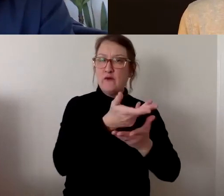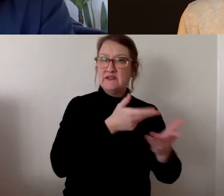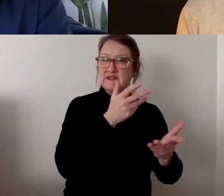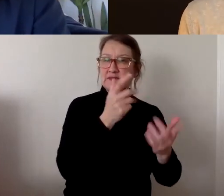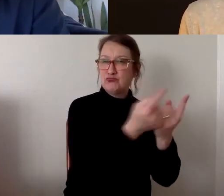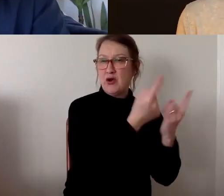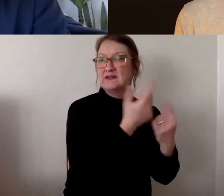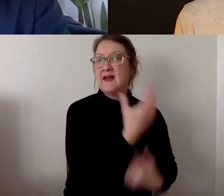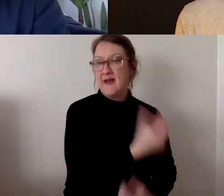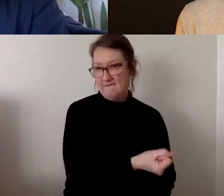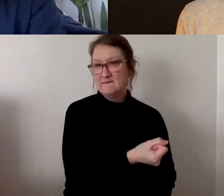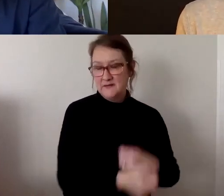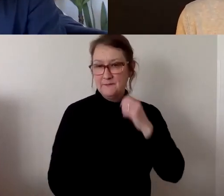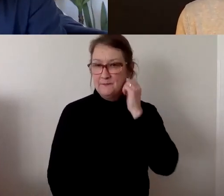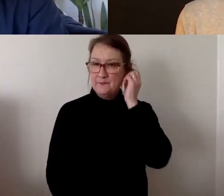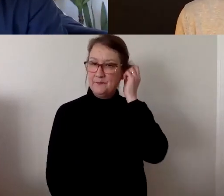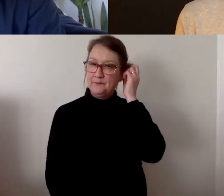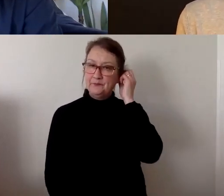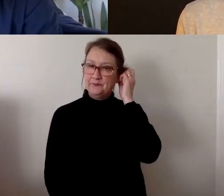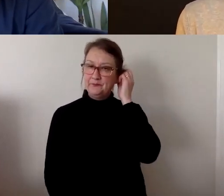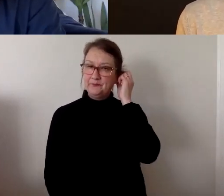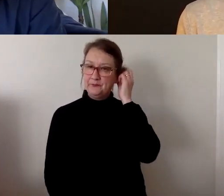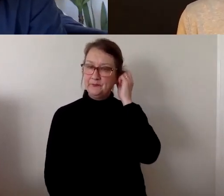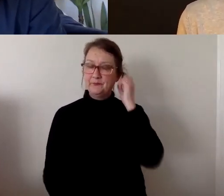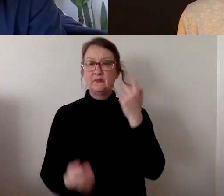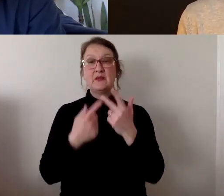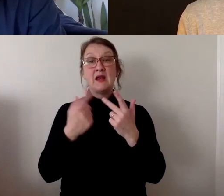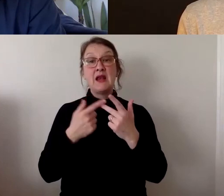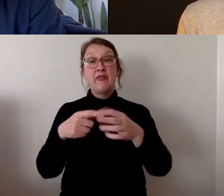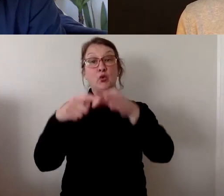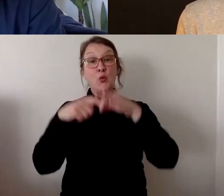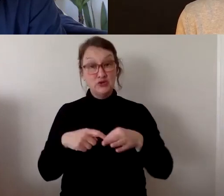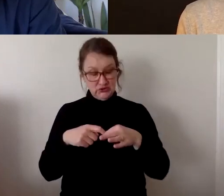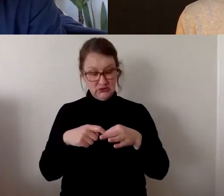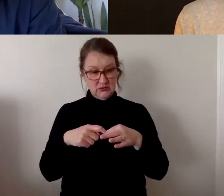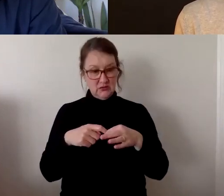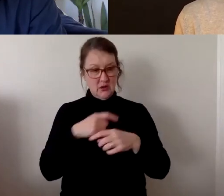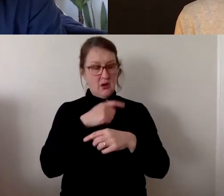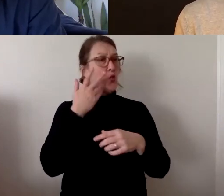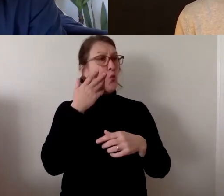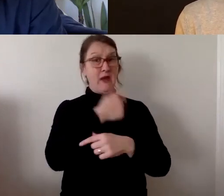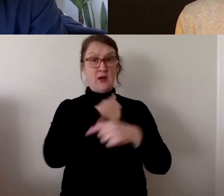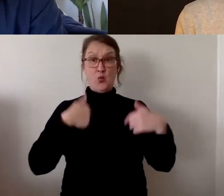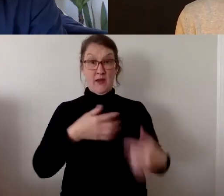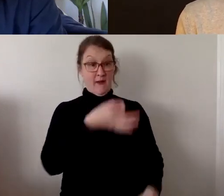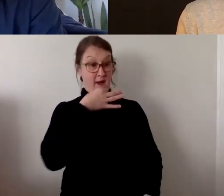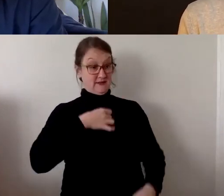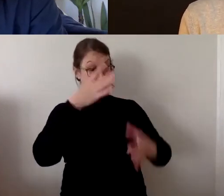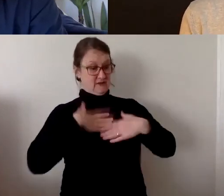"When we ask ourselves, 'What is our purpose?' what do we mean? Do you